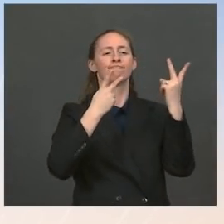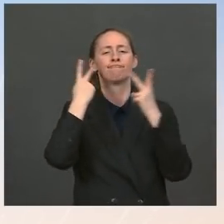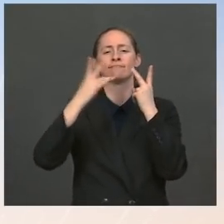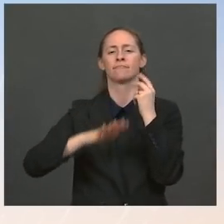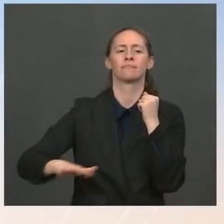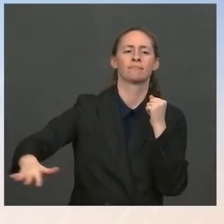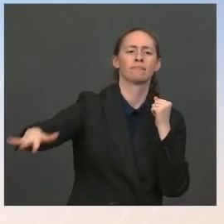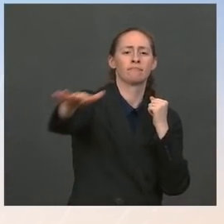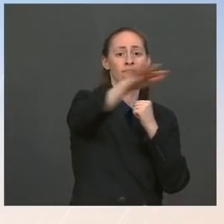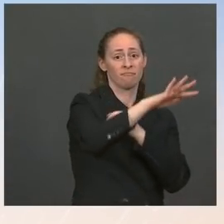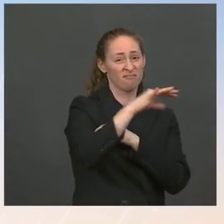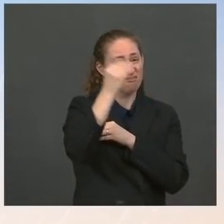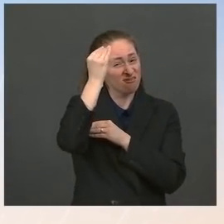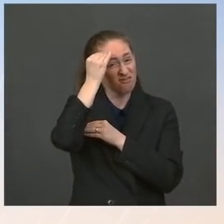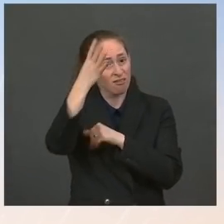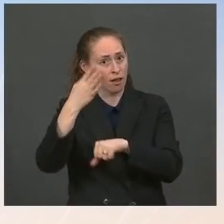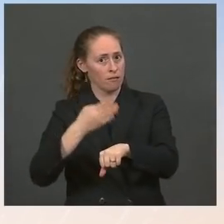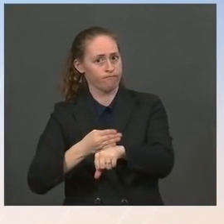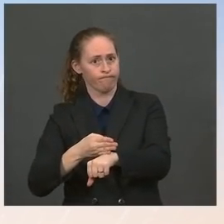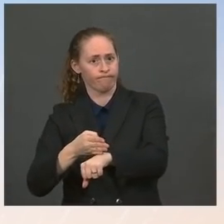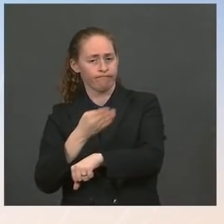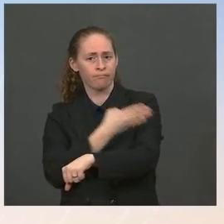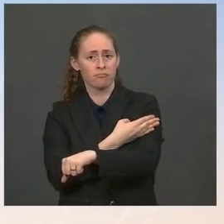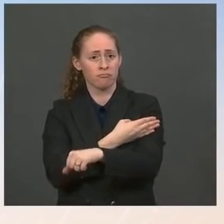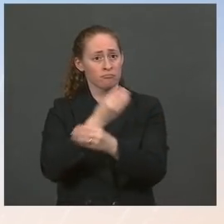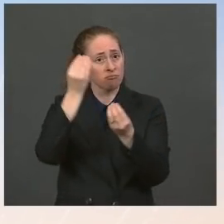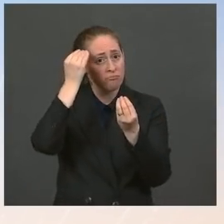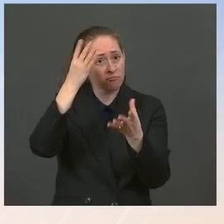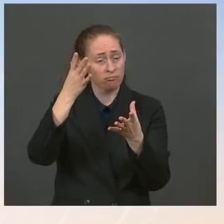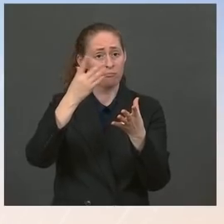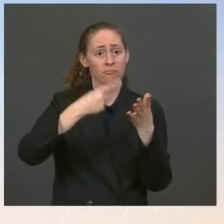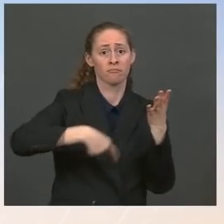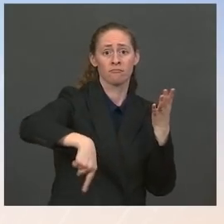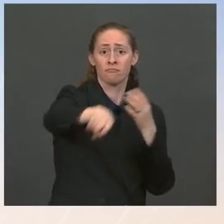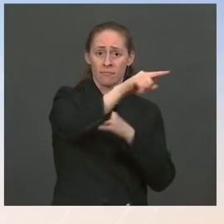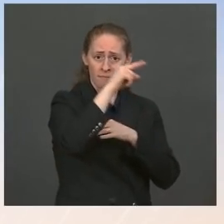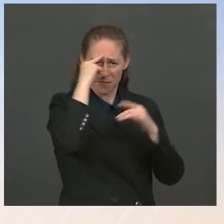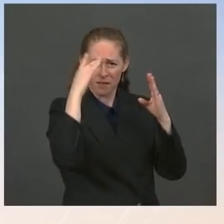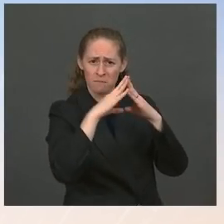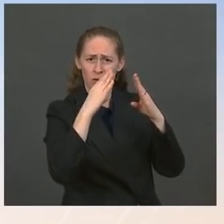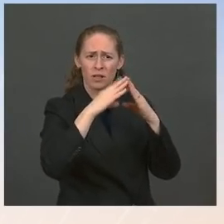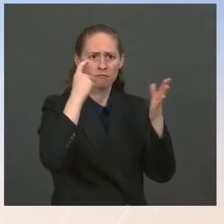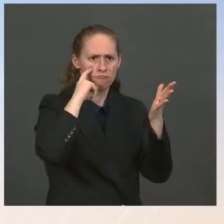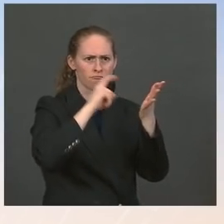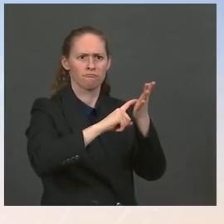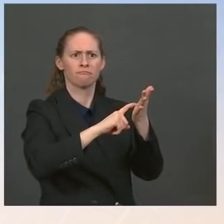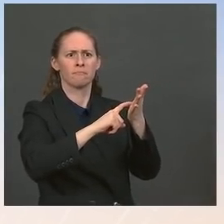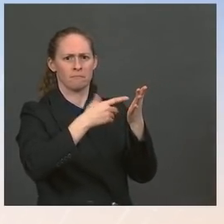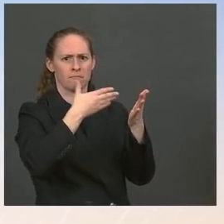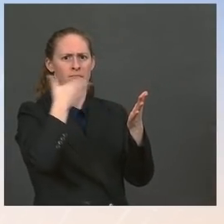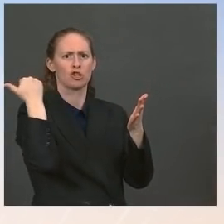across the board, including the African Americans going from -- with African Americans going from 9.2 --